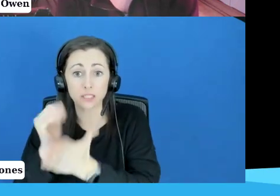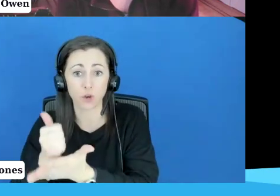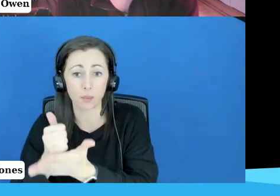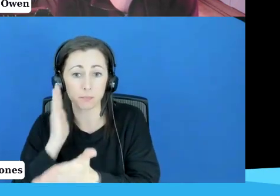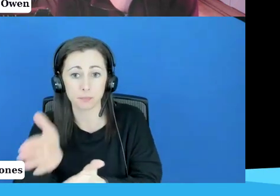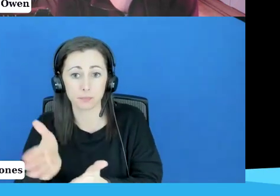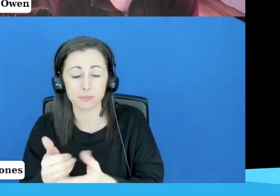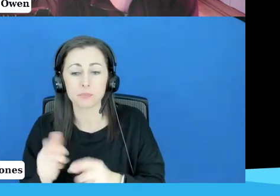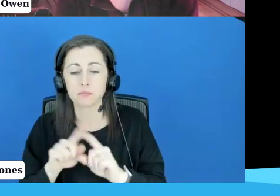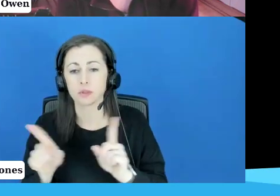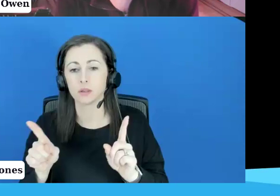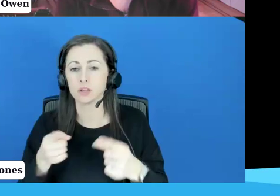Yeah, I've definitely struggled with that.